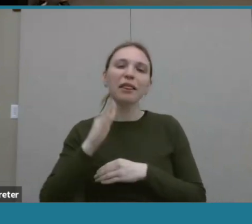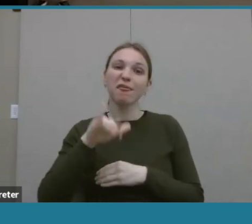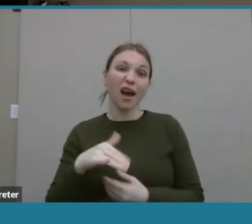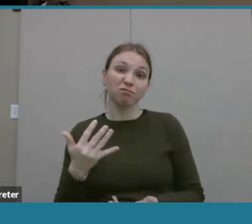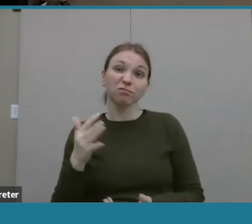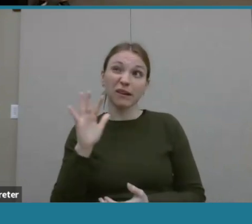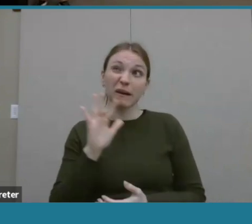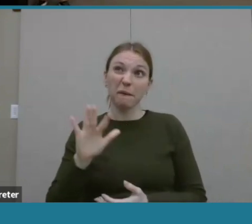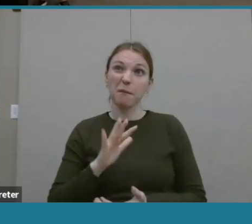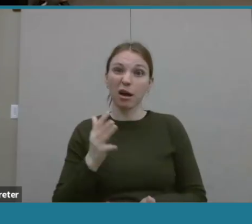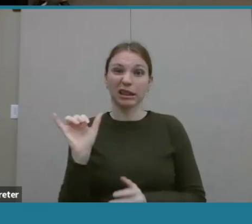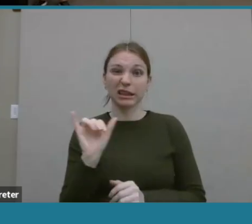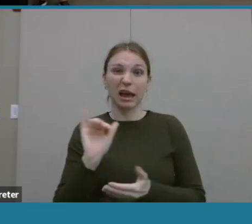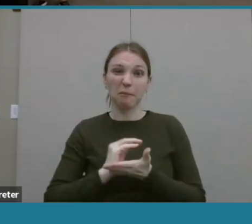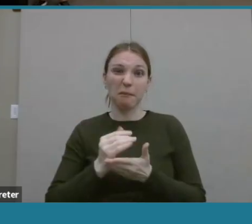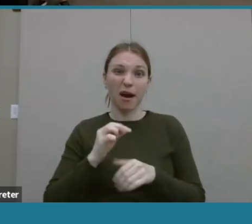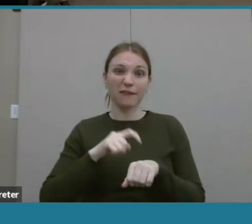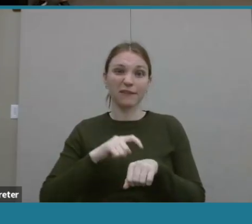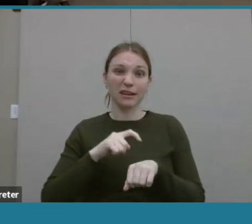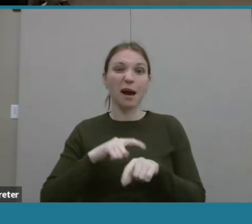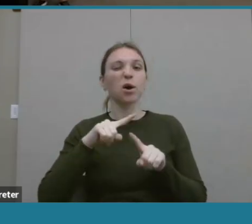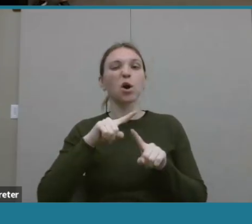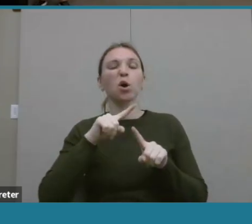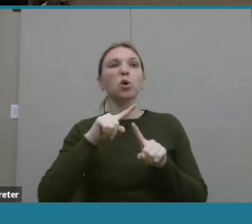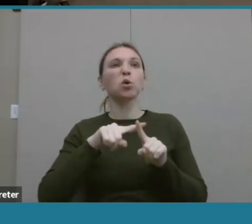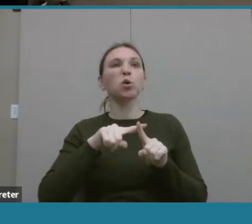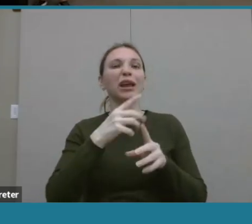took to get the correct number of observations that our evaluation team needed.